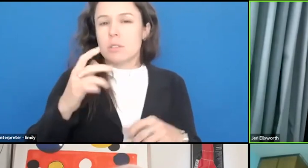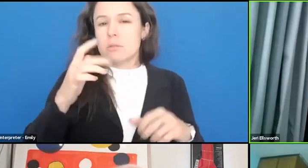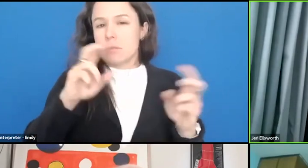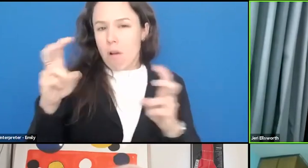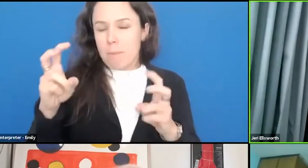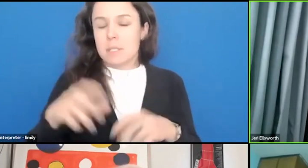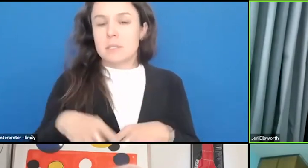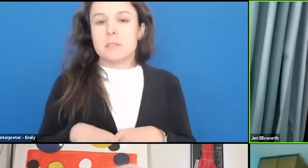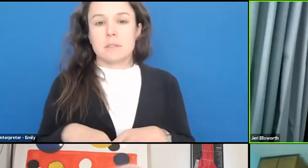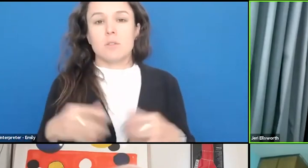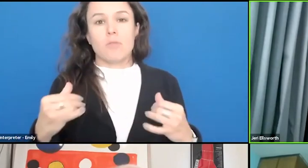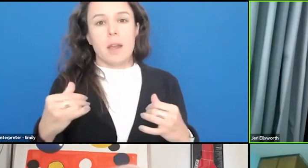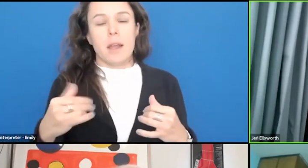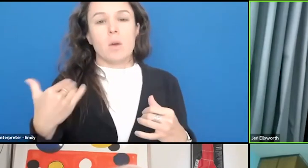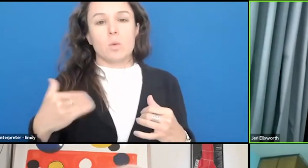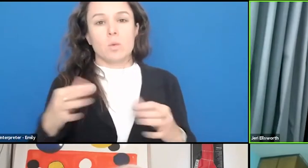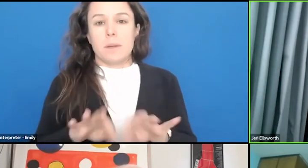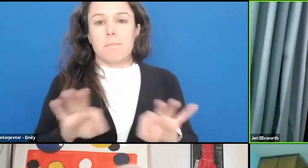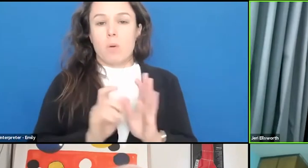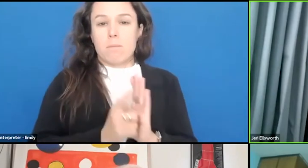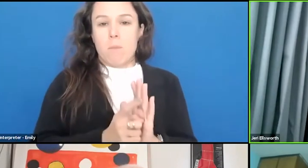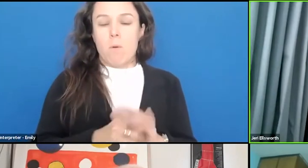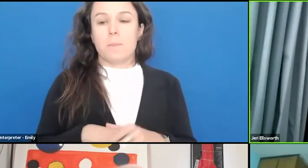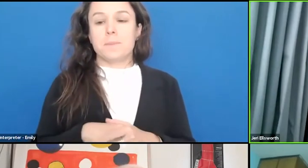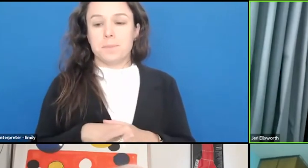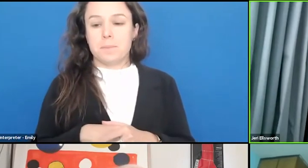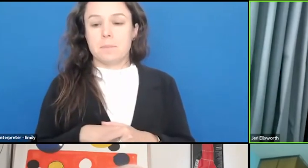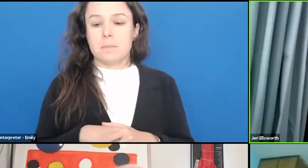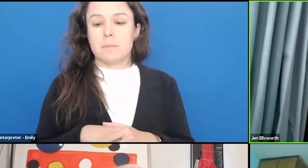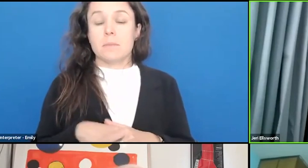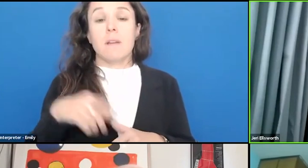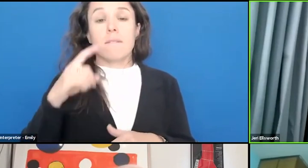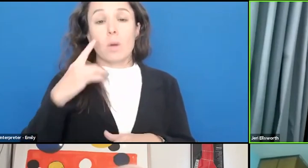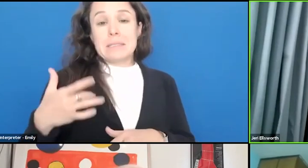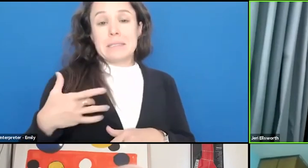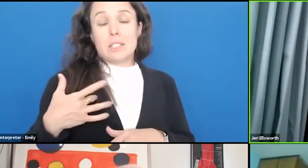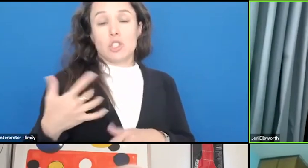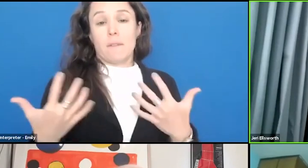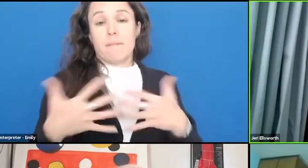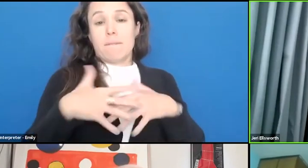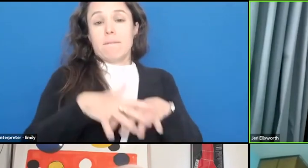inflection point right now with sensor fusion where that's becoming possible,